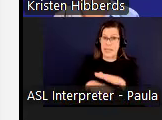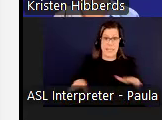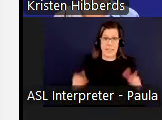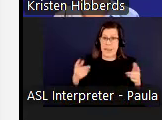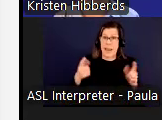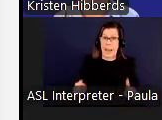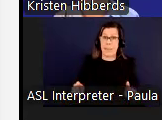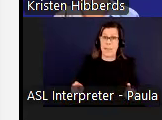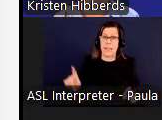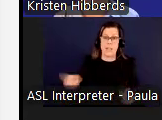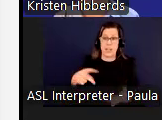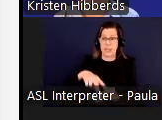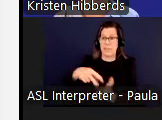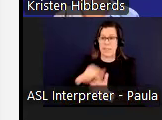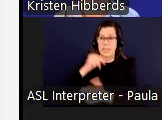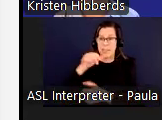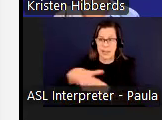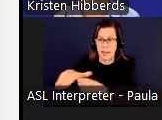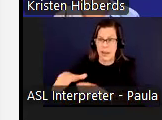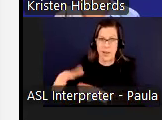It means that you don't have enough evidence to prove it did occur.